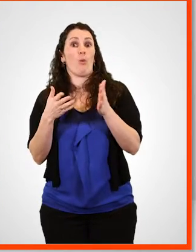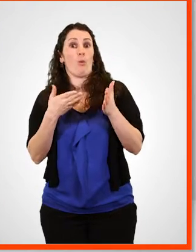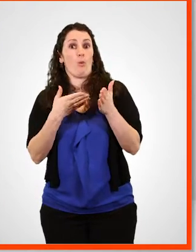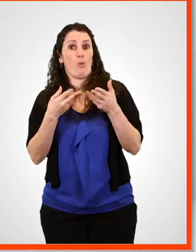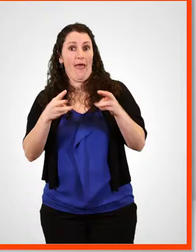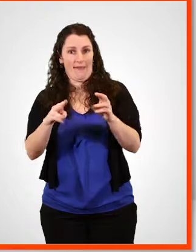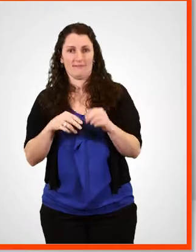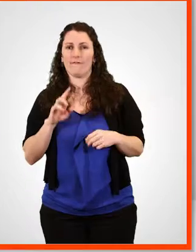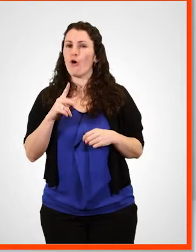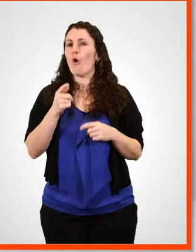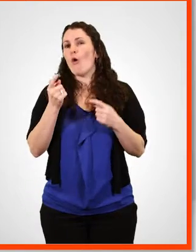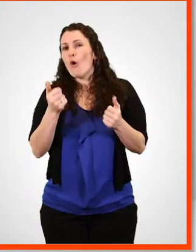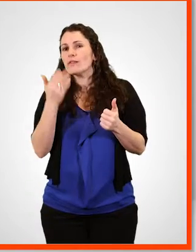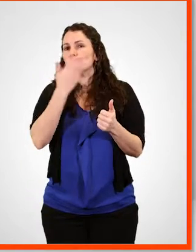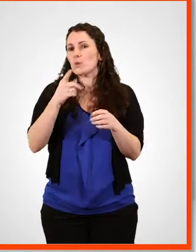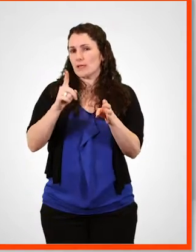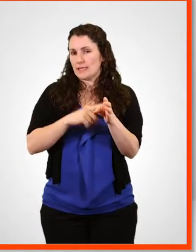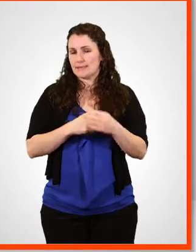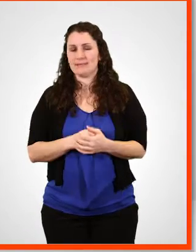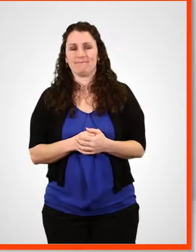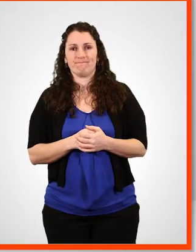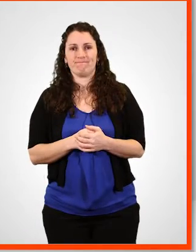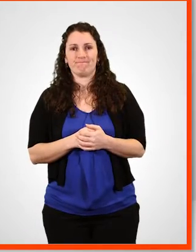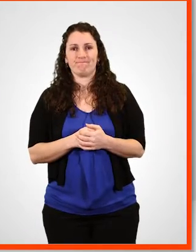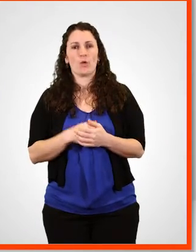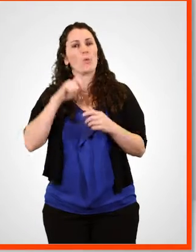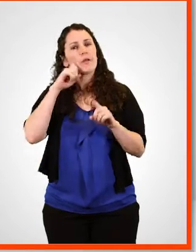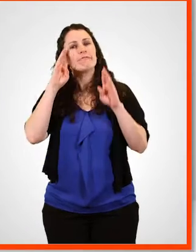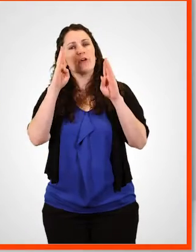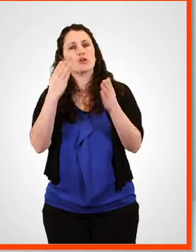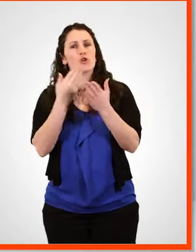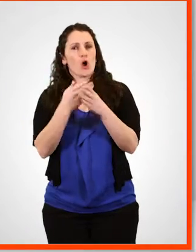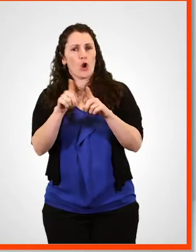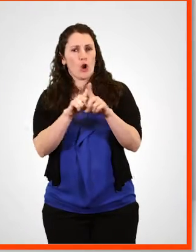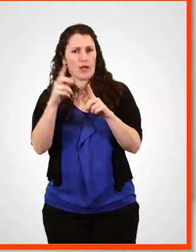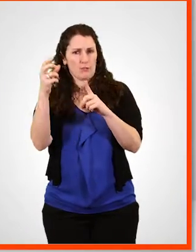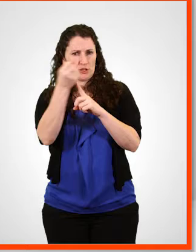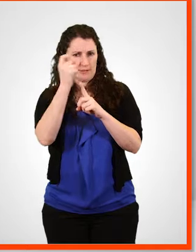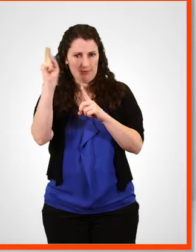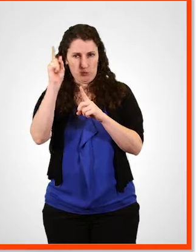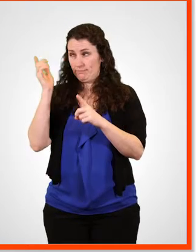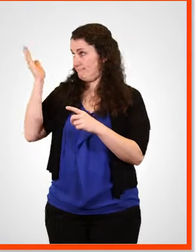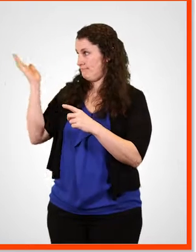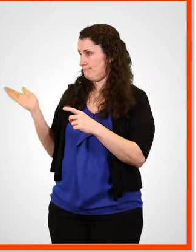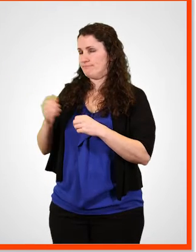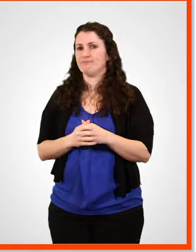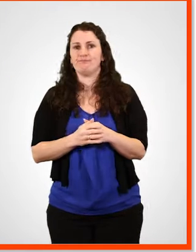The learning objectives that we're going to focus on in this last stage of development are to identify